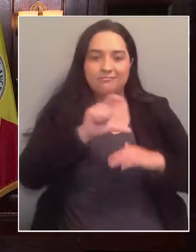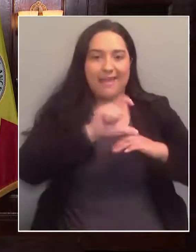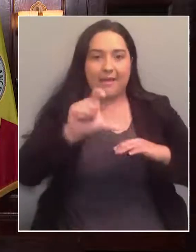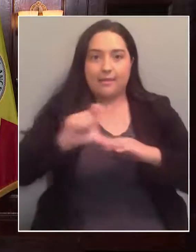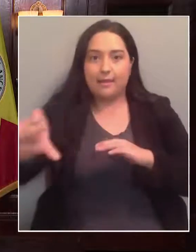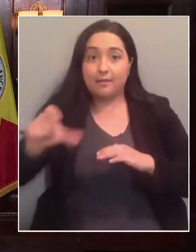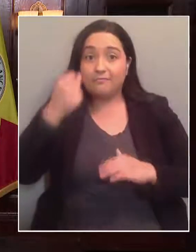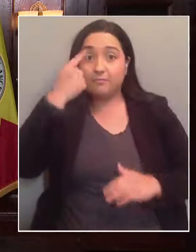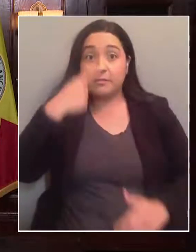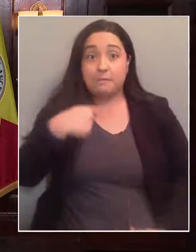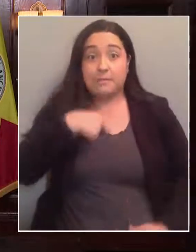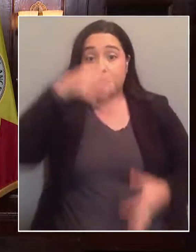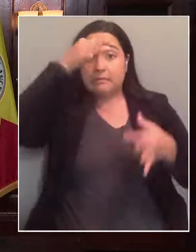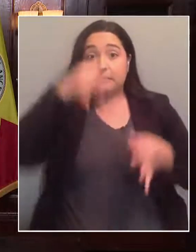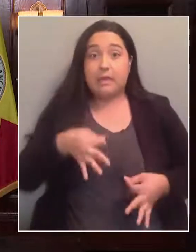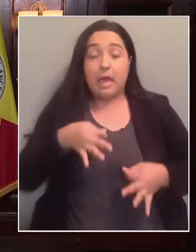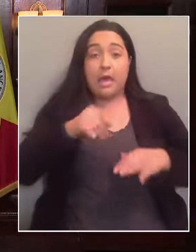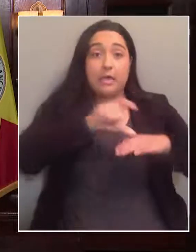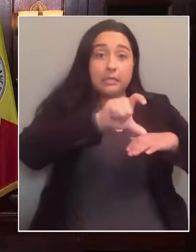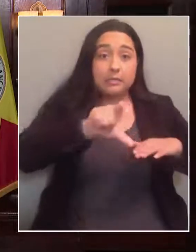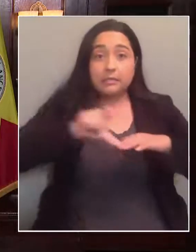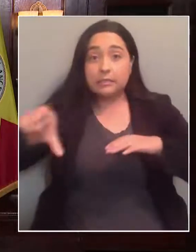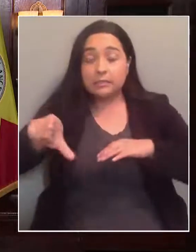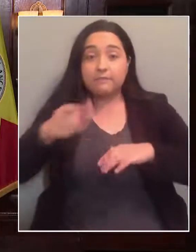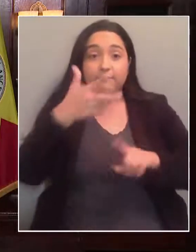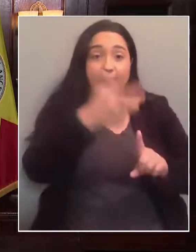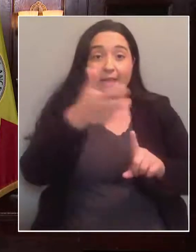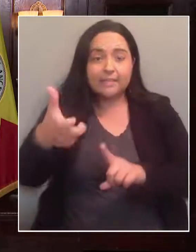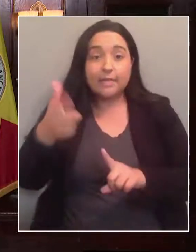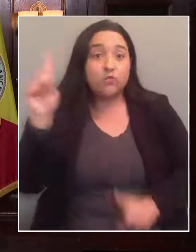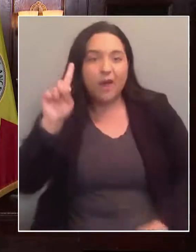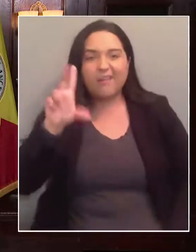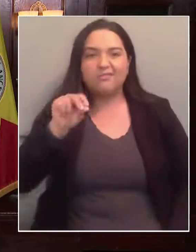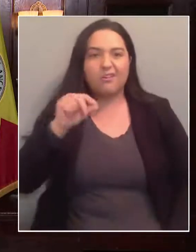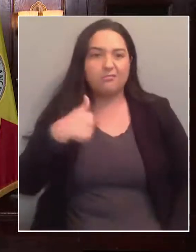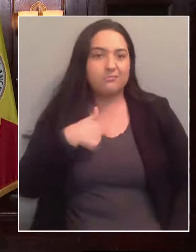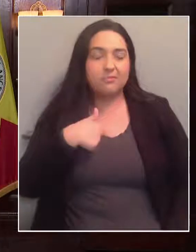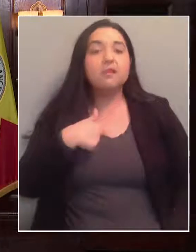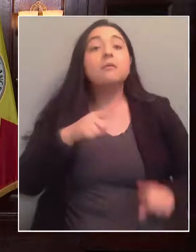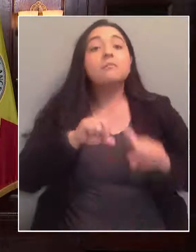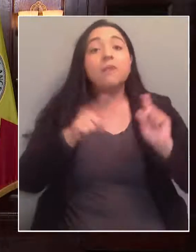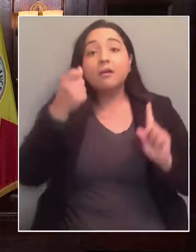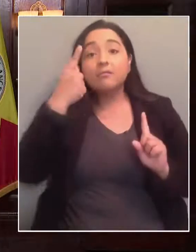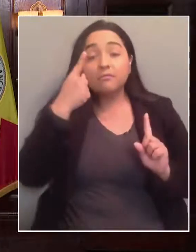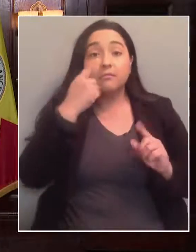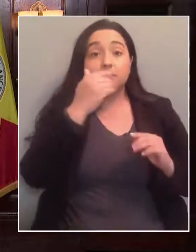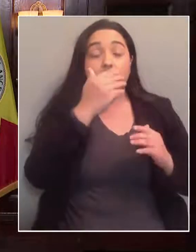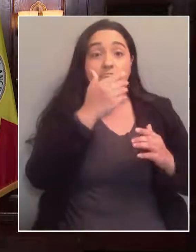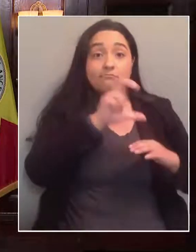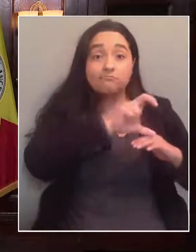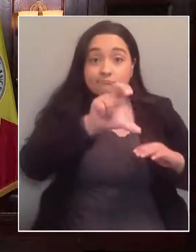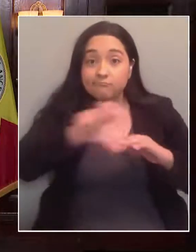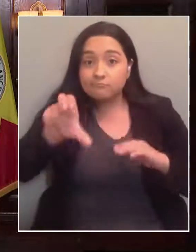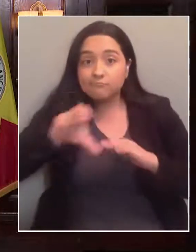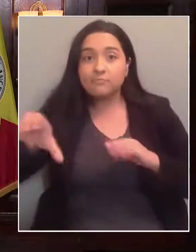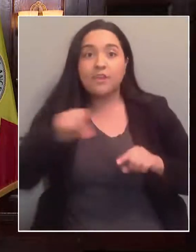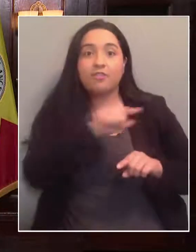VACCINE. BUT THE VACCINATION THAT'S GO OUT ARE ALLOWED TO BE KEPT BY THE PROVIDERS.